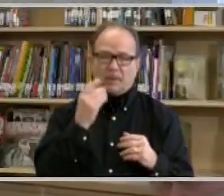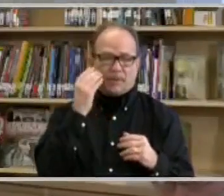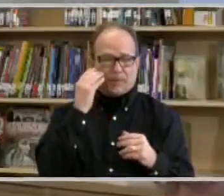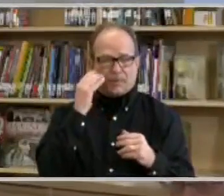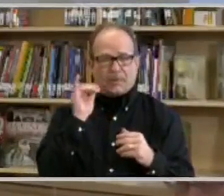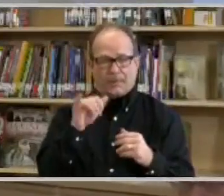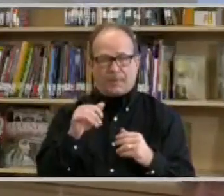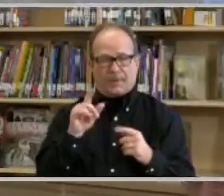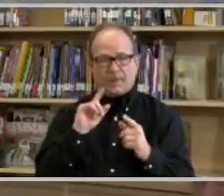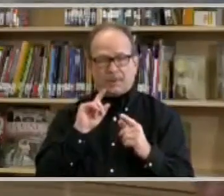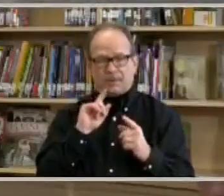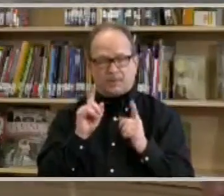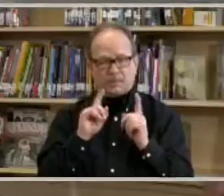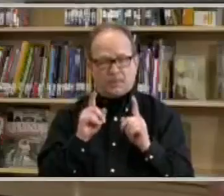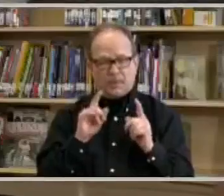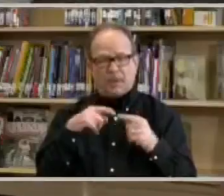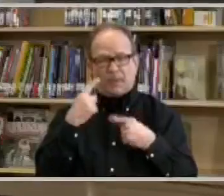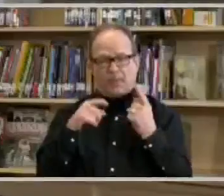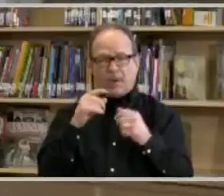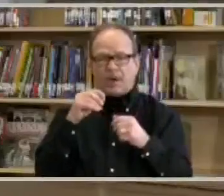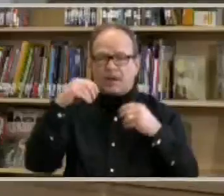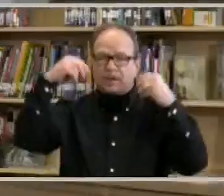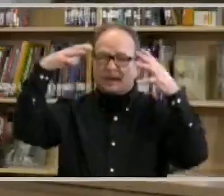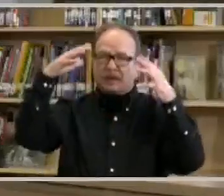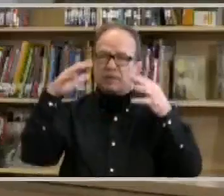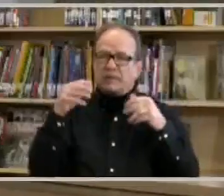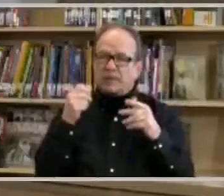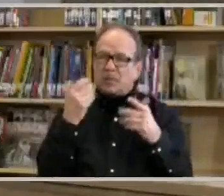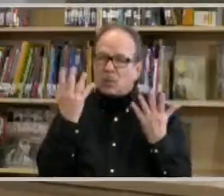THAT THE ENVIRONMENT CAN HAVE ON